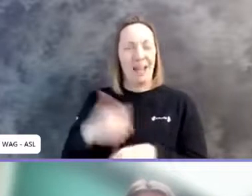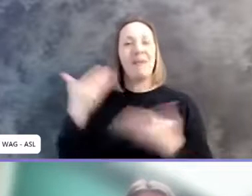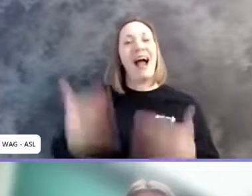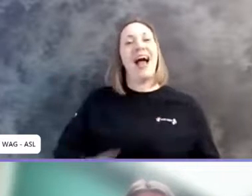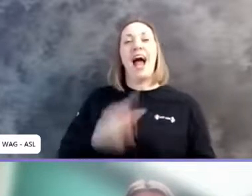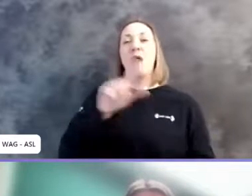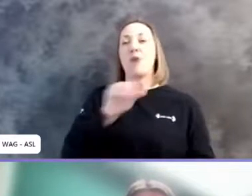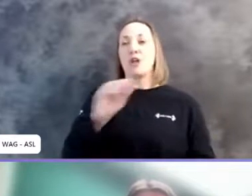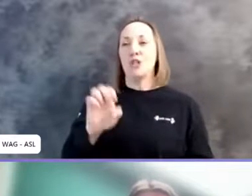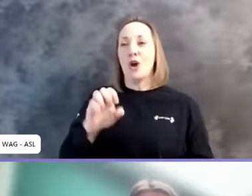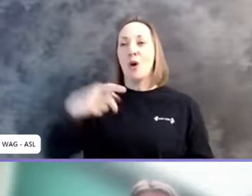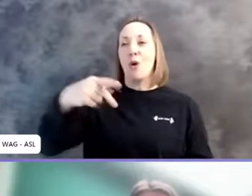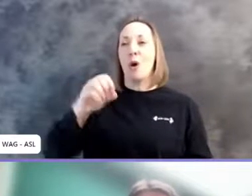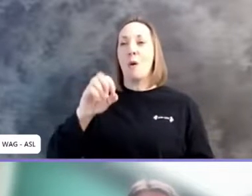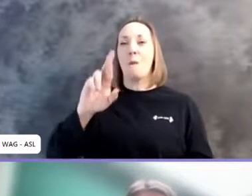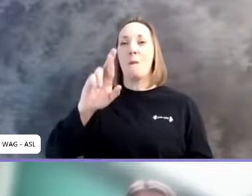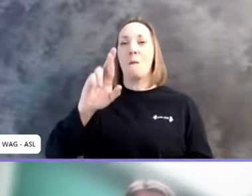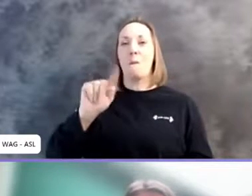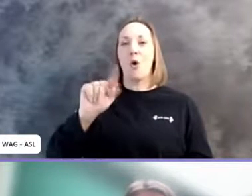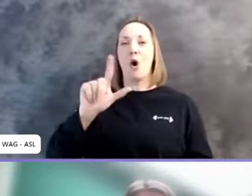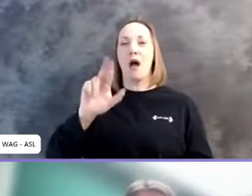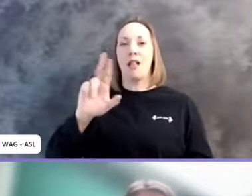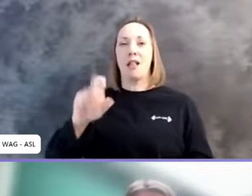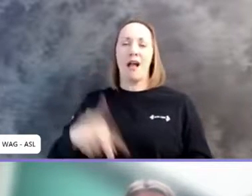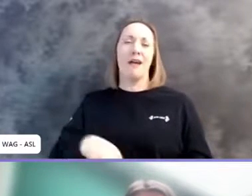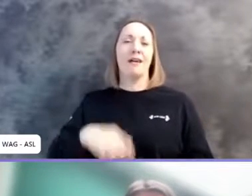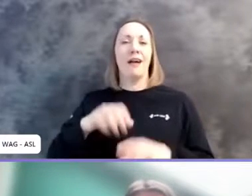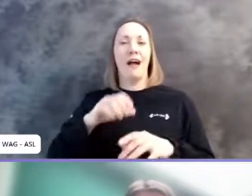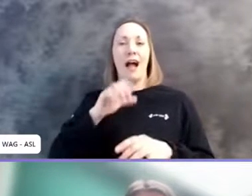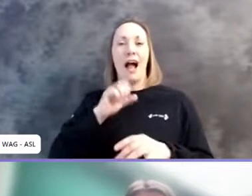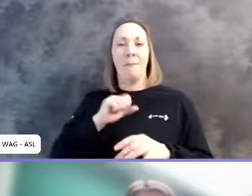[ZOE] Of course I am. Sorry about that. Hi, I am Zoe